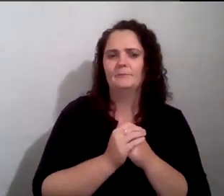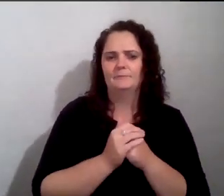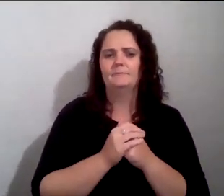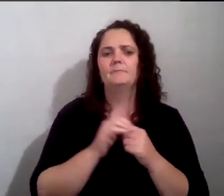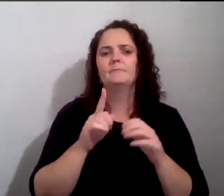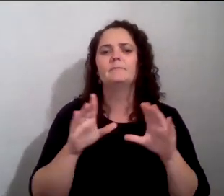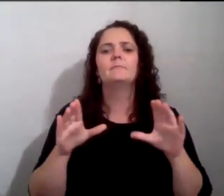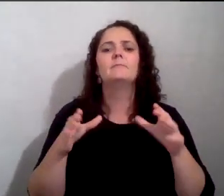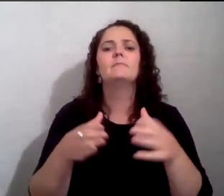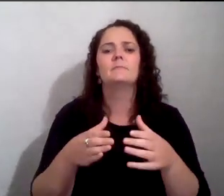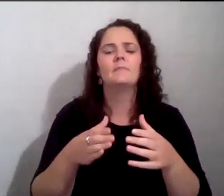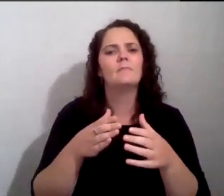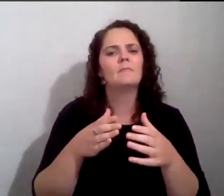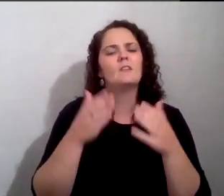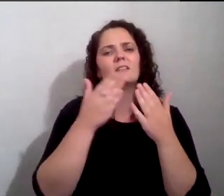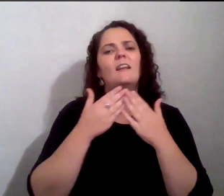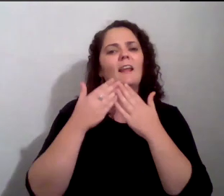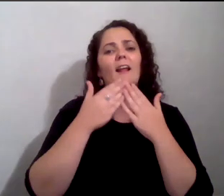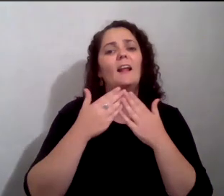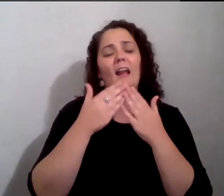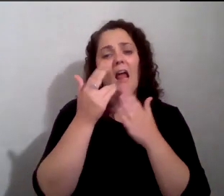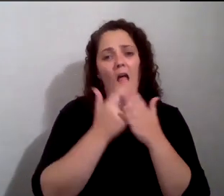which is a very traditional kind of art school of this time